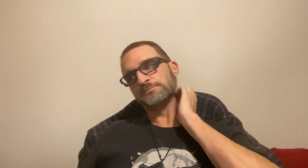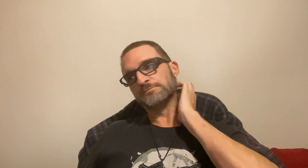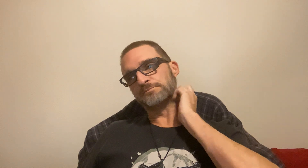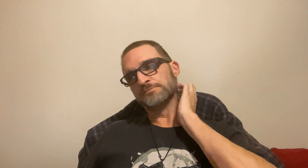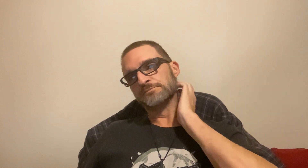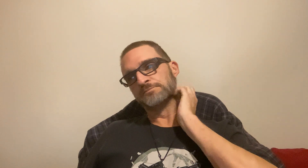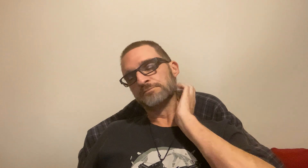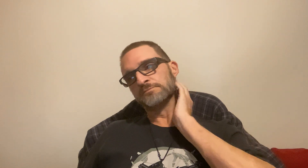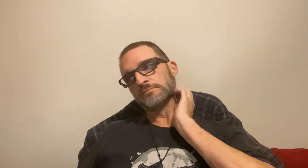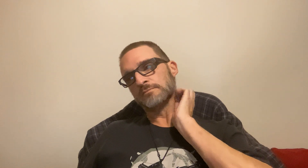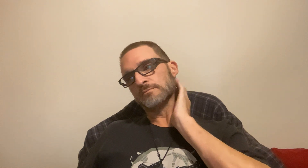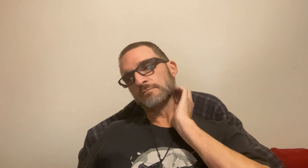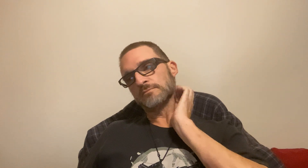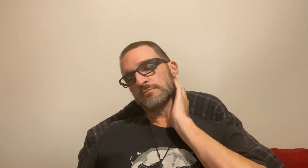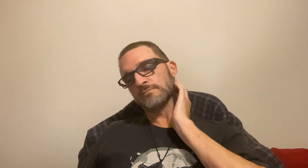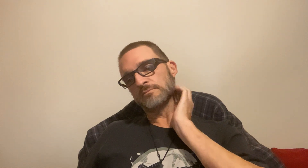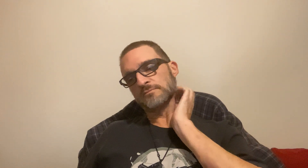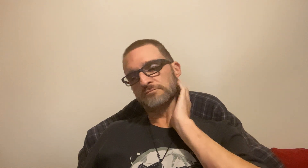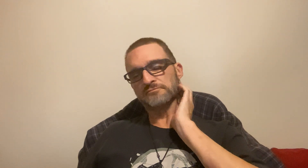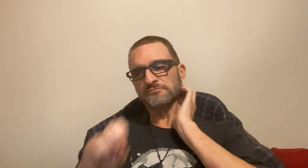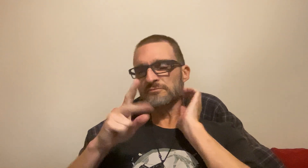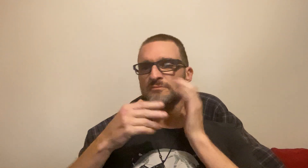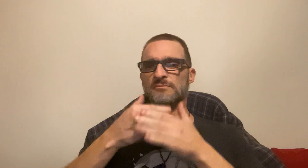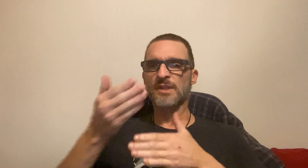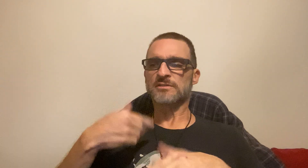*wow*